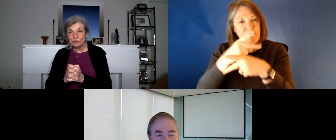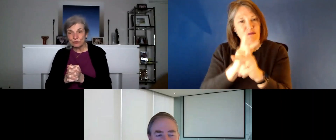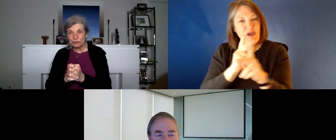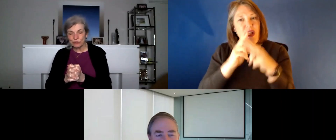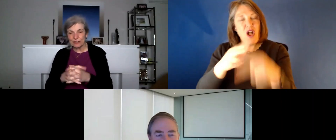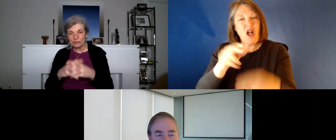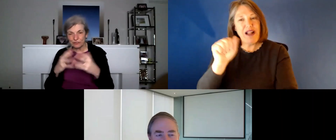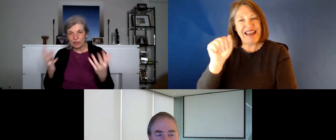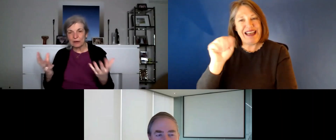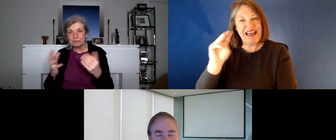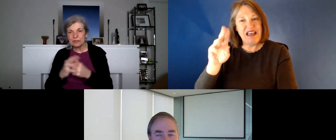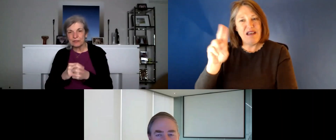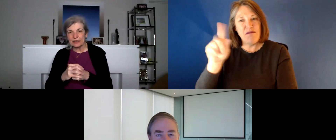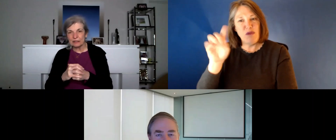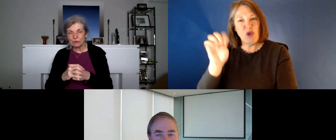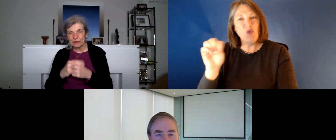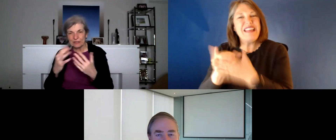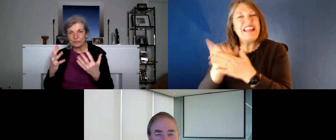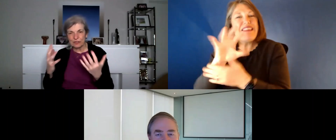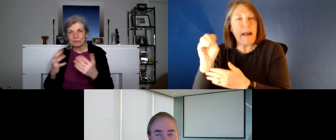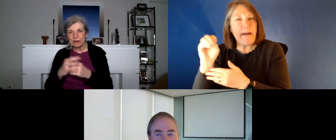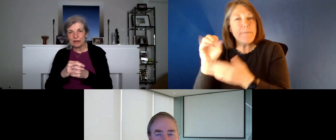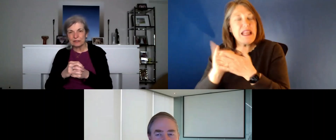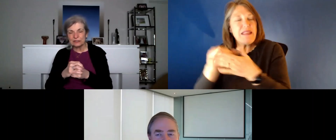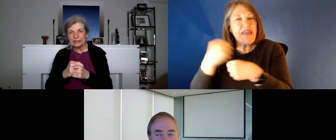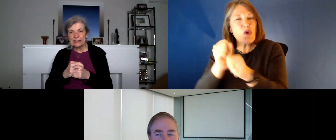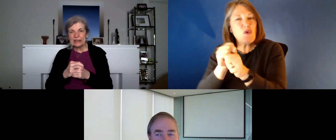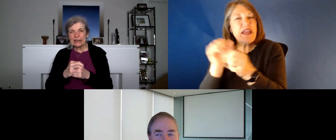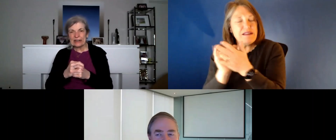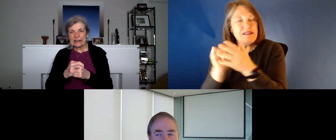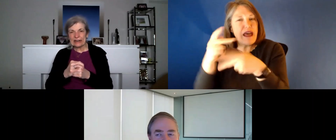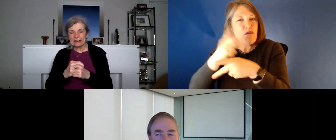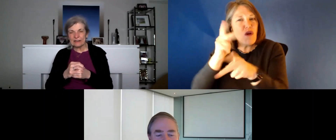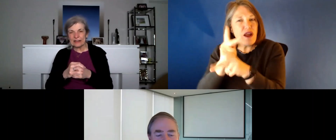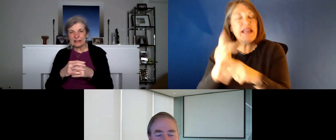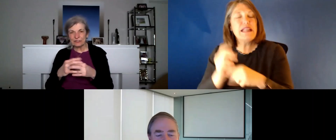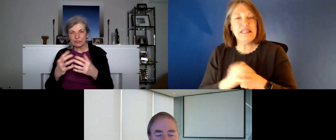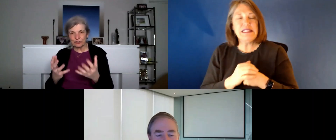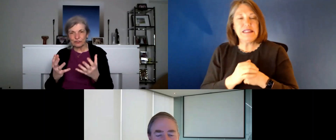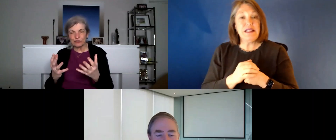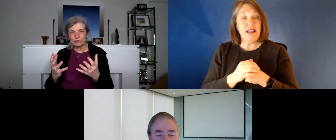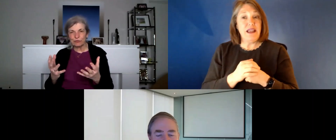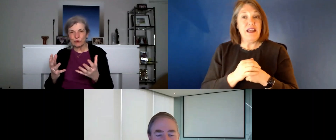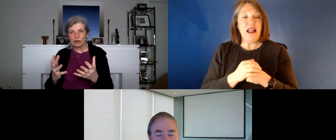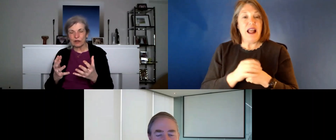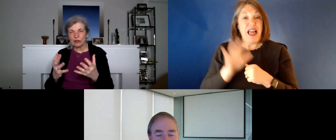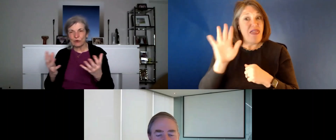06:14:02 That is the company that creates that product and that has existed for quite